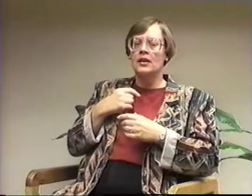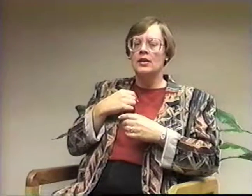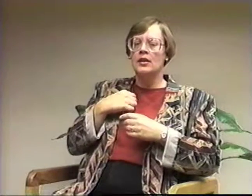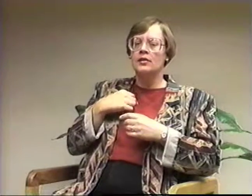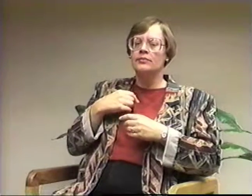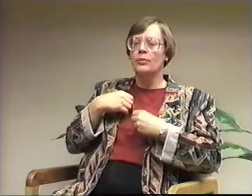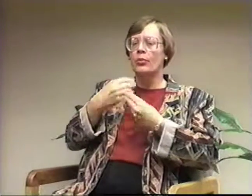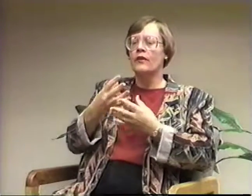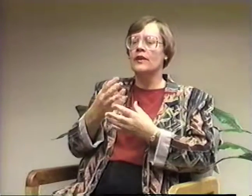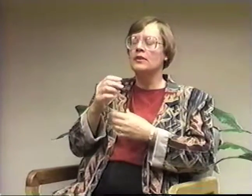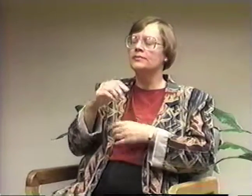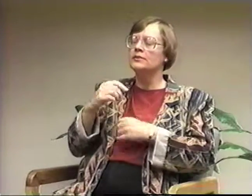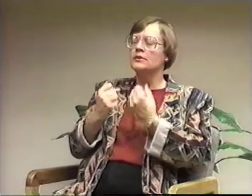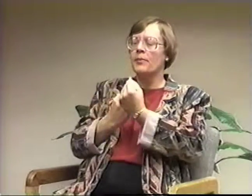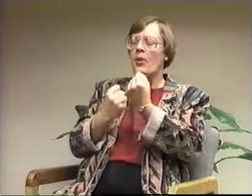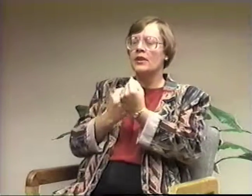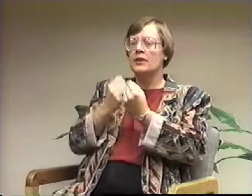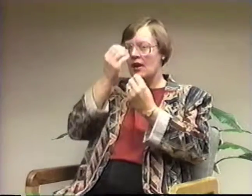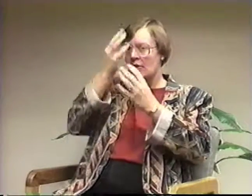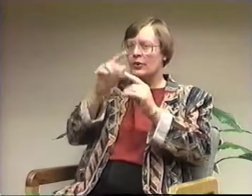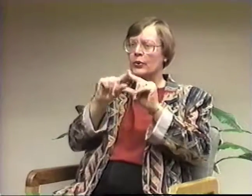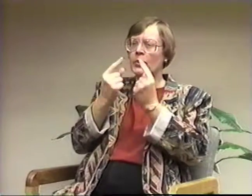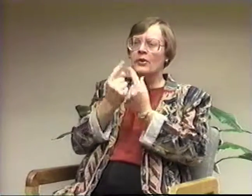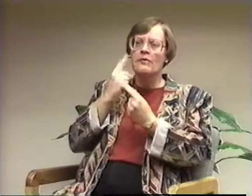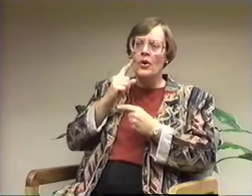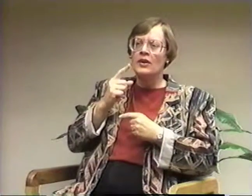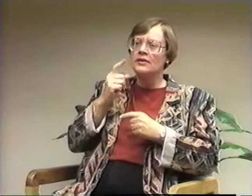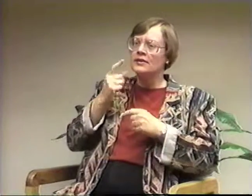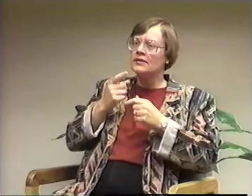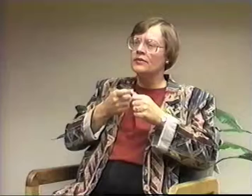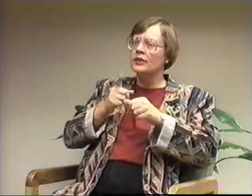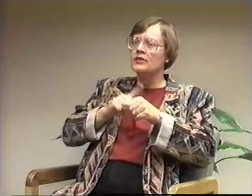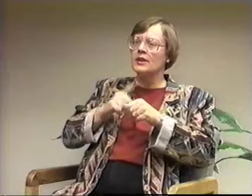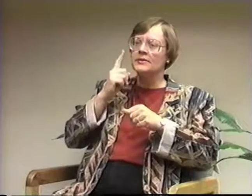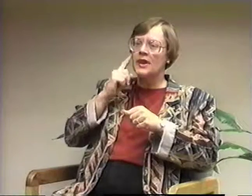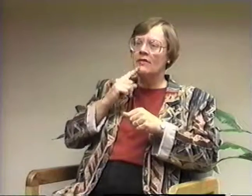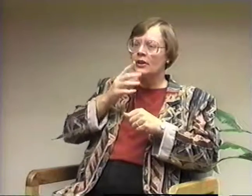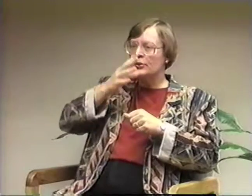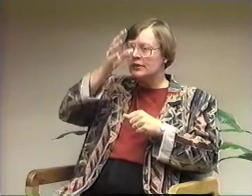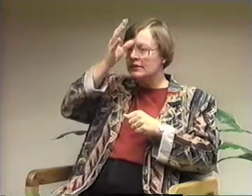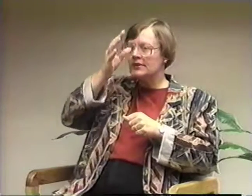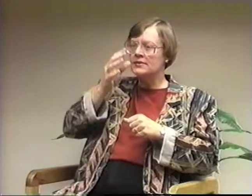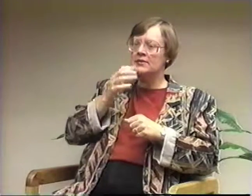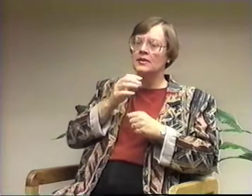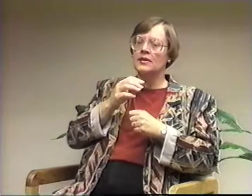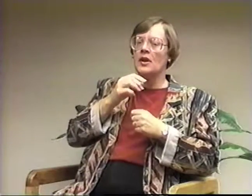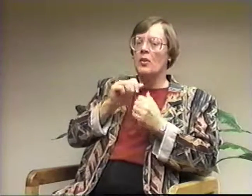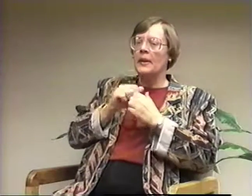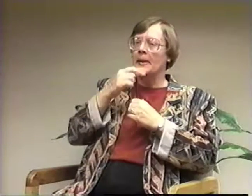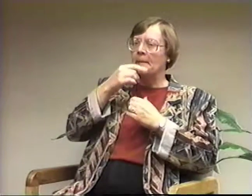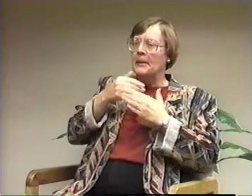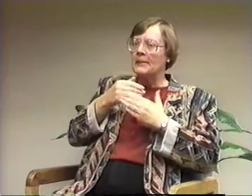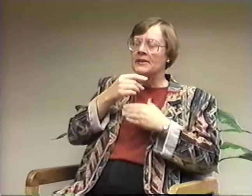I provide support information to parents of Deaf children.